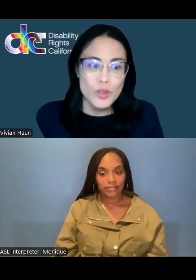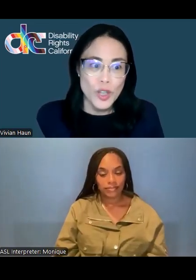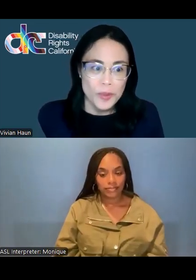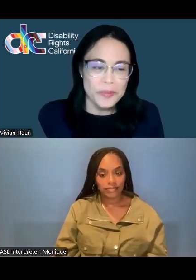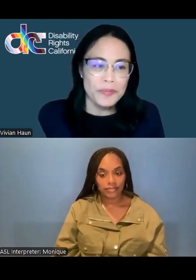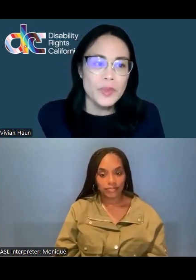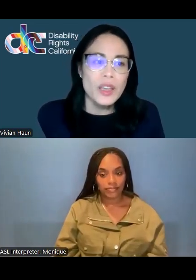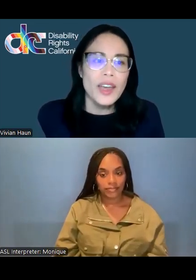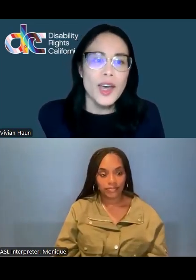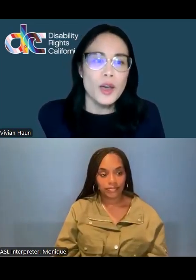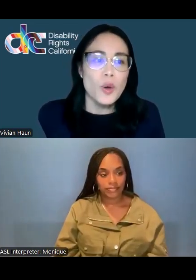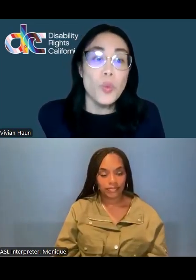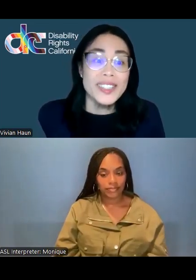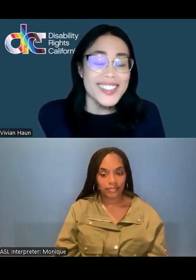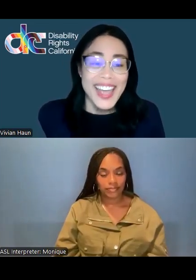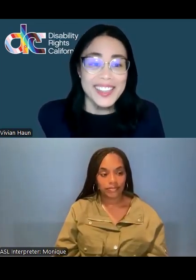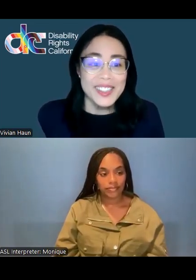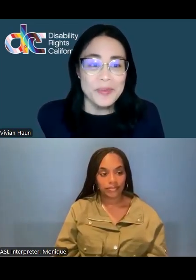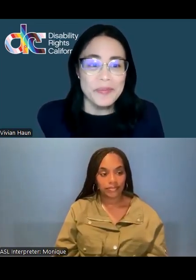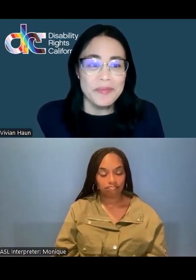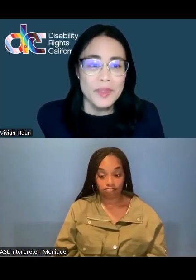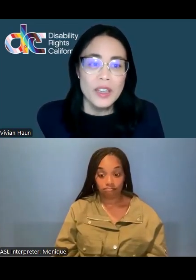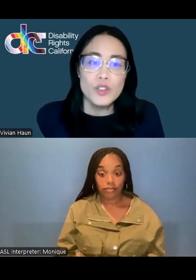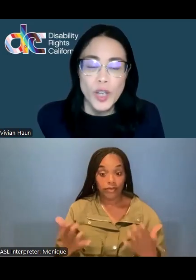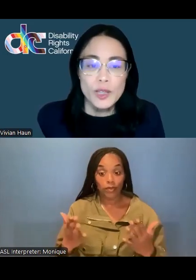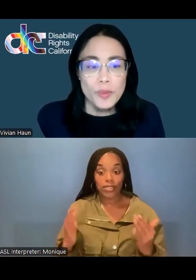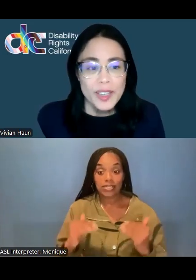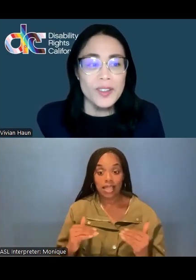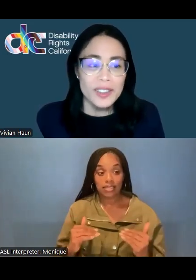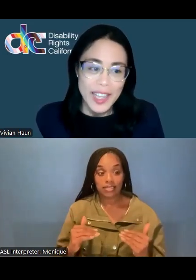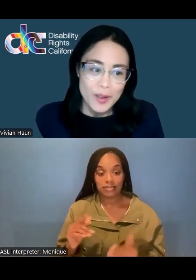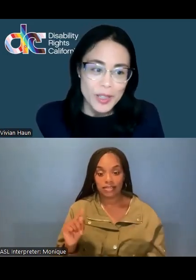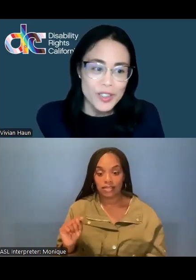So, what's next trailer bill language.